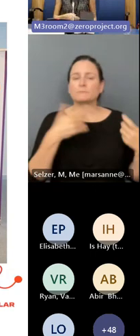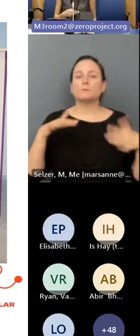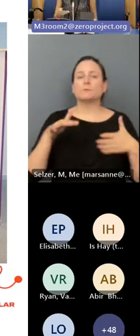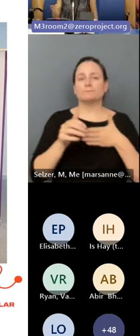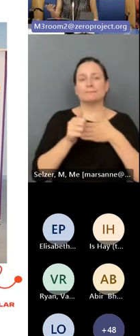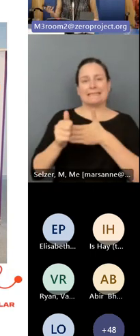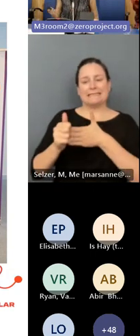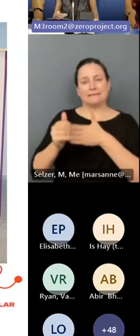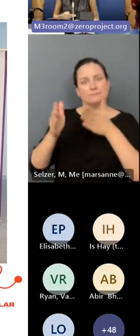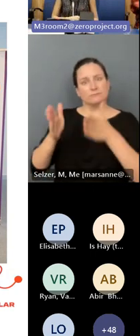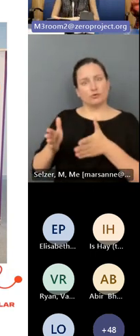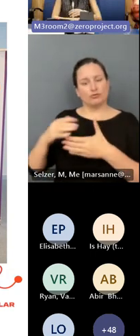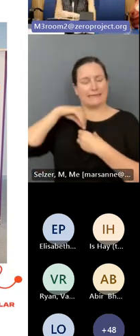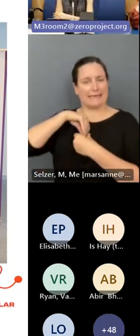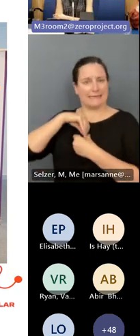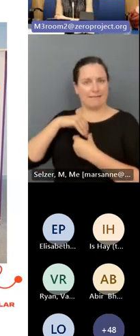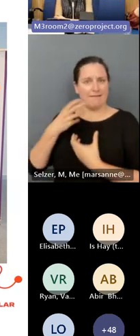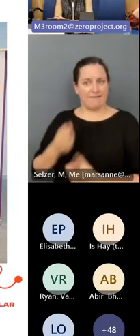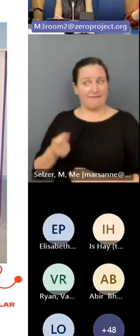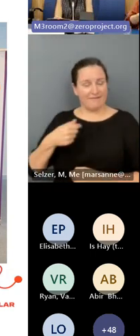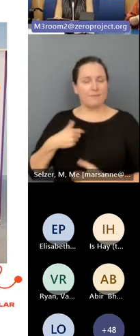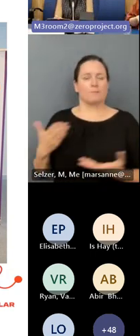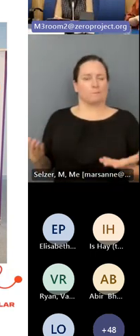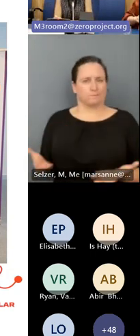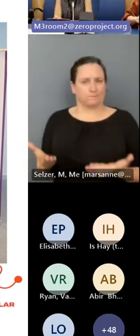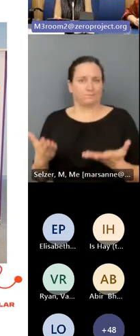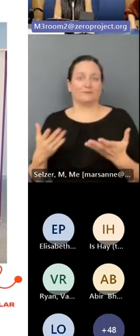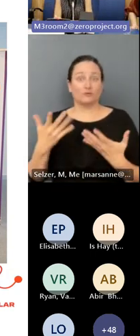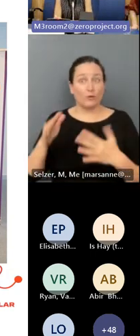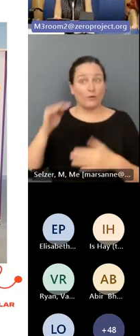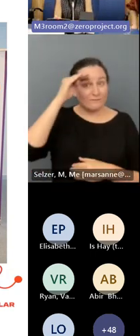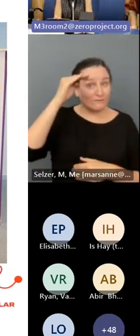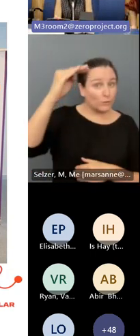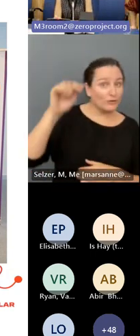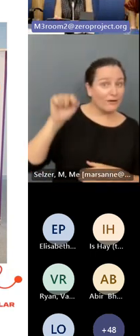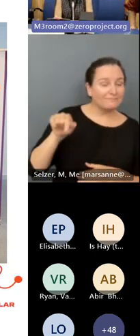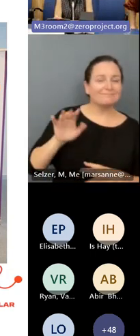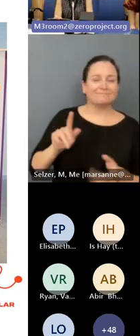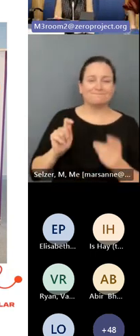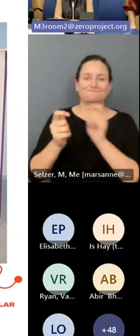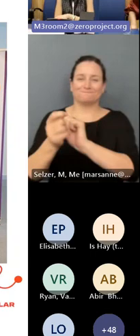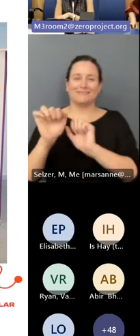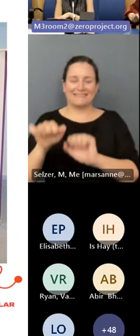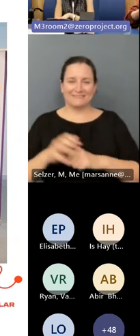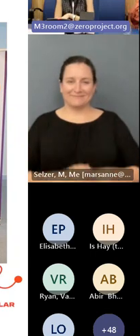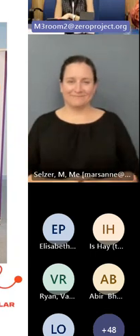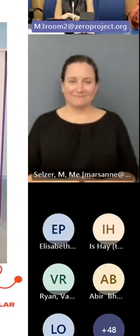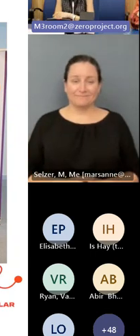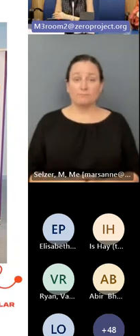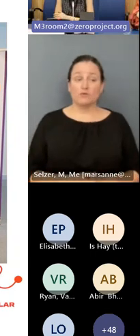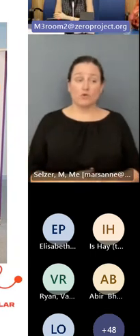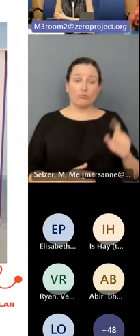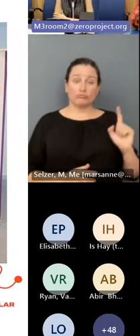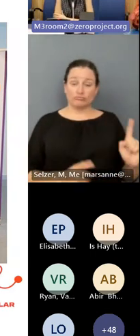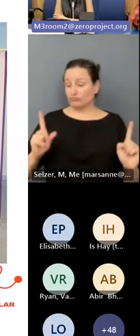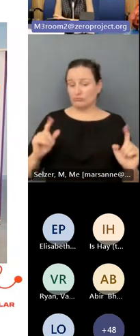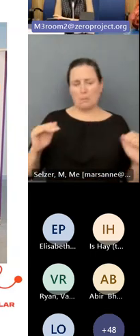leaders in the future. Second, we believe in the power of peer to peer education. In a Conservative